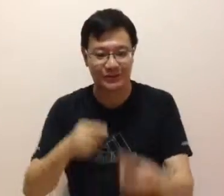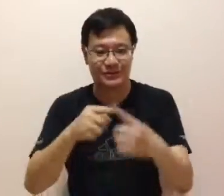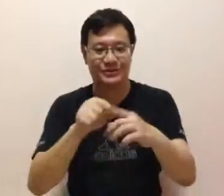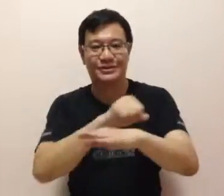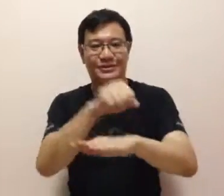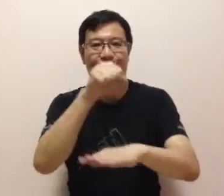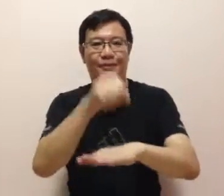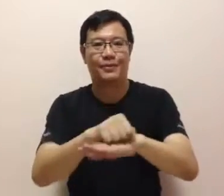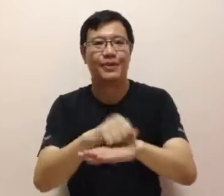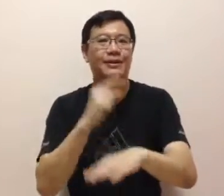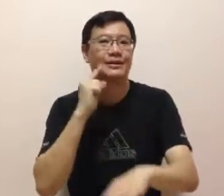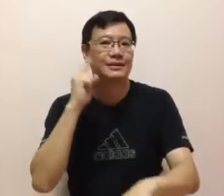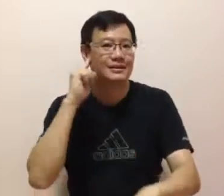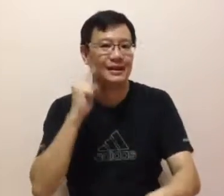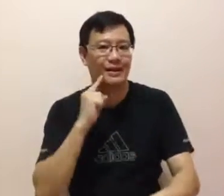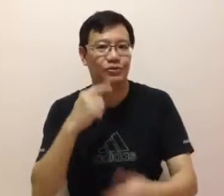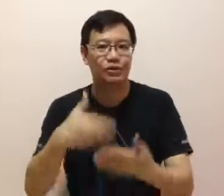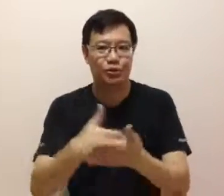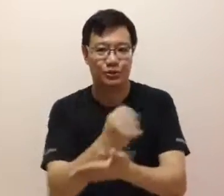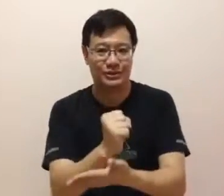Hello, welcome to Singapore Deaf News.